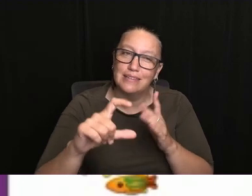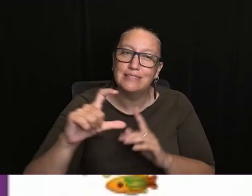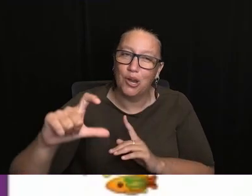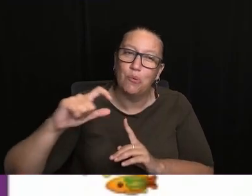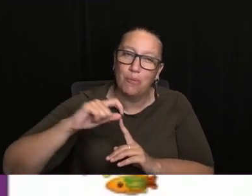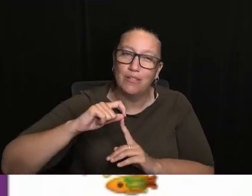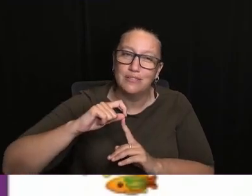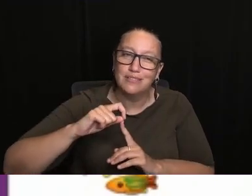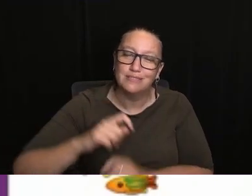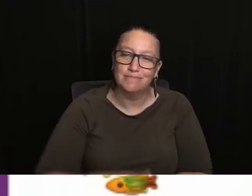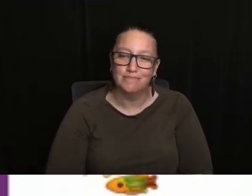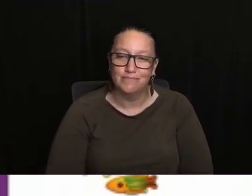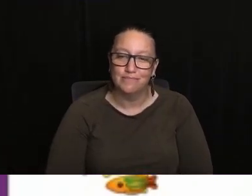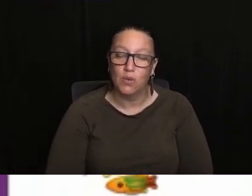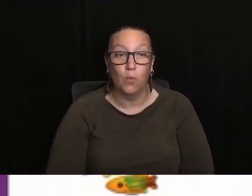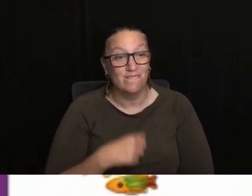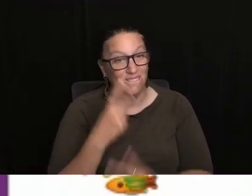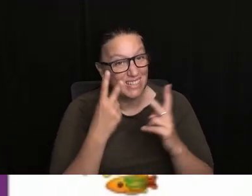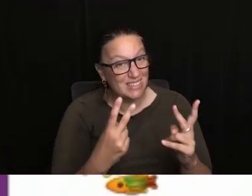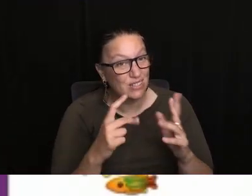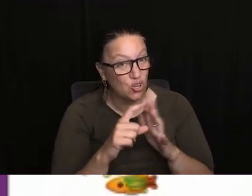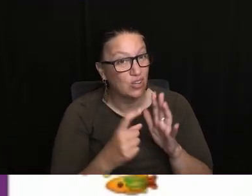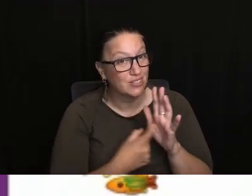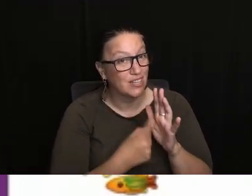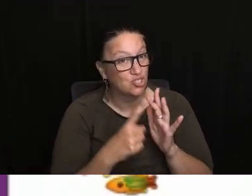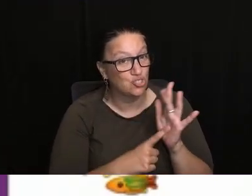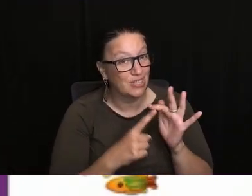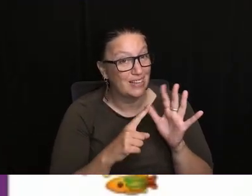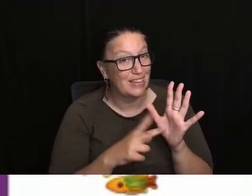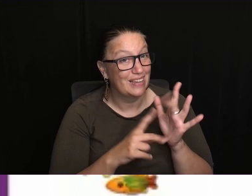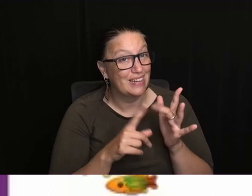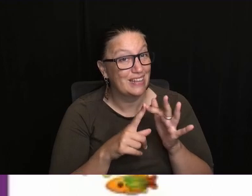we visited Dr Jeannie Smith again and she was not happy with just having that diagnosis